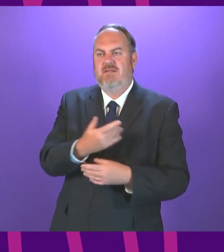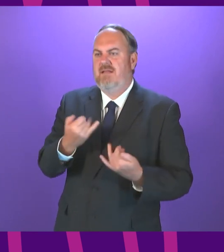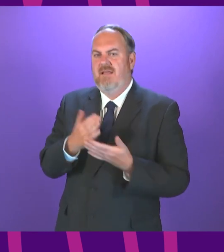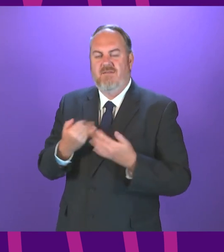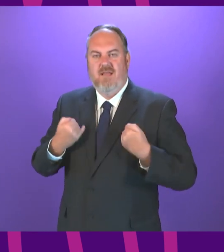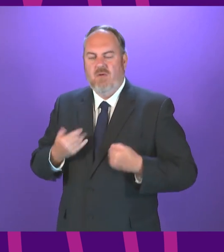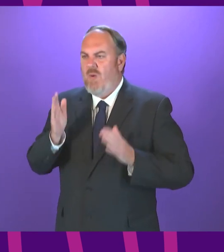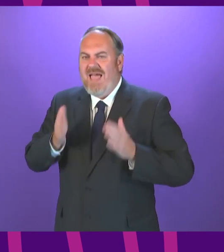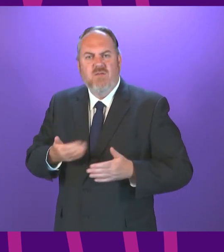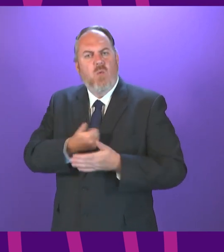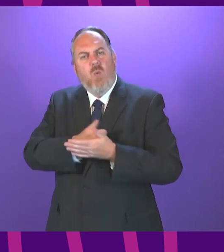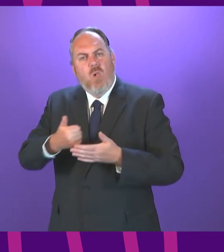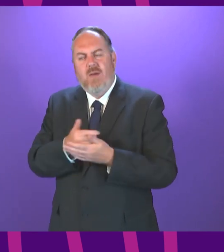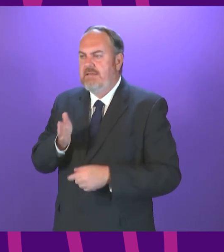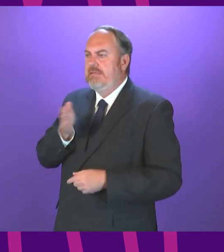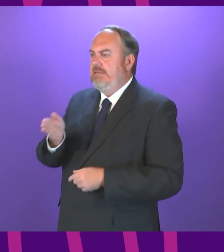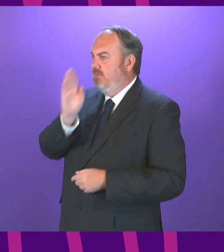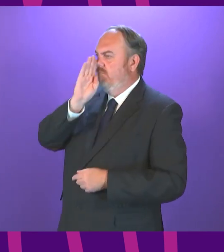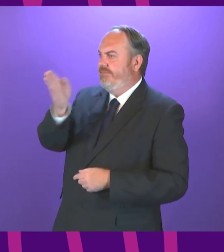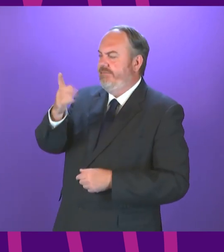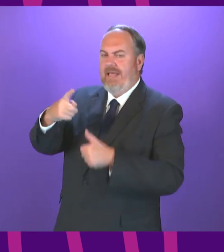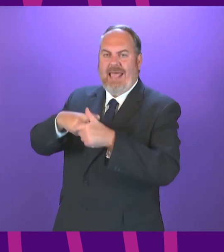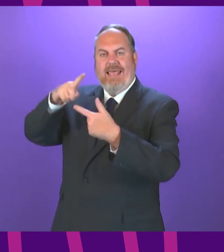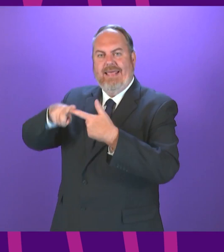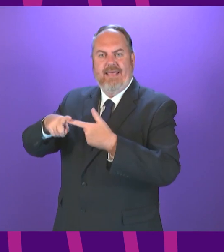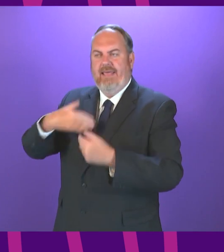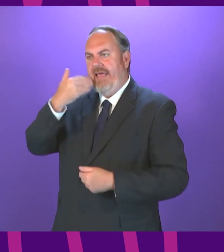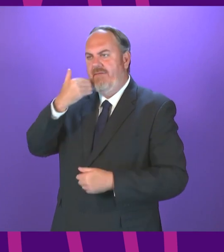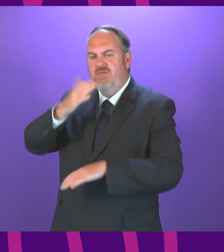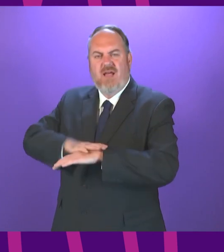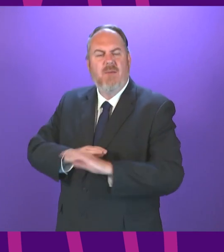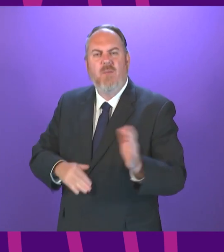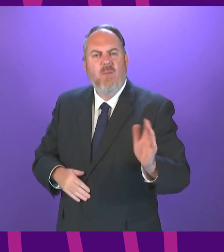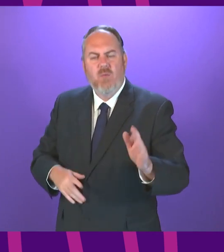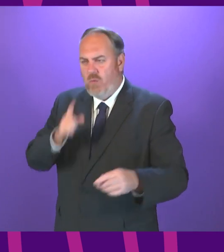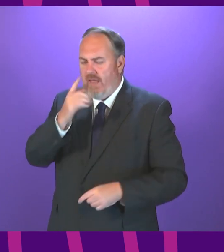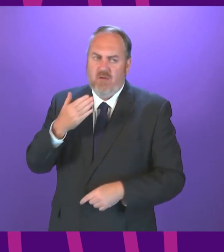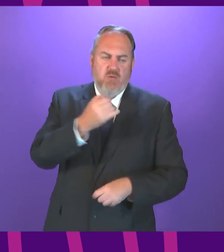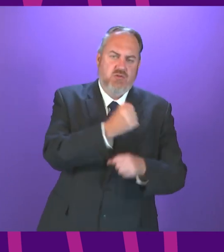to go to accident and emergency departments. Confidence in triaging at GP and other primary